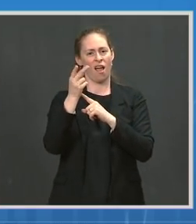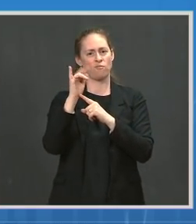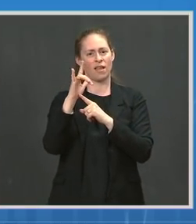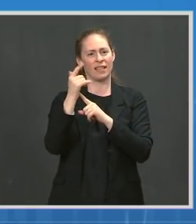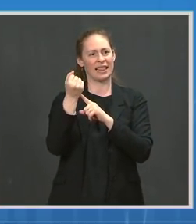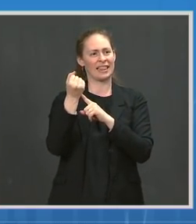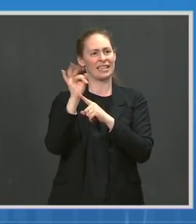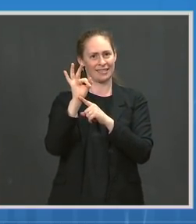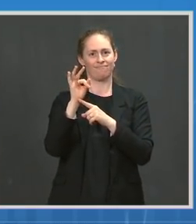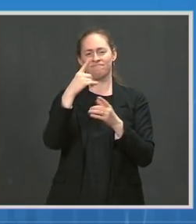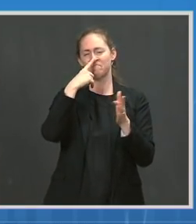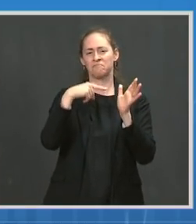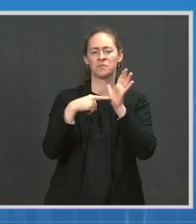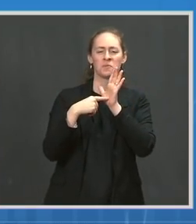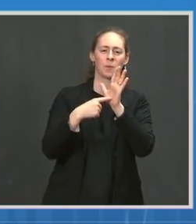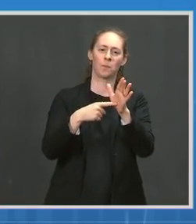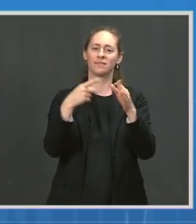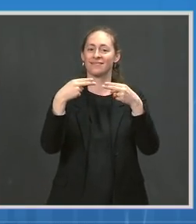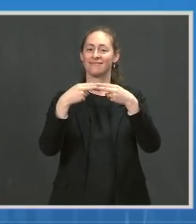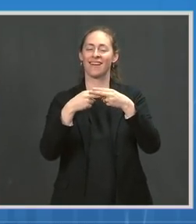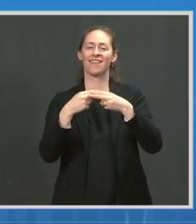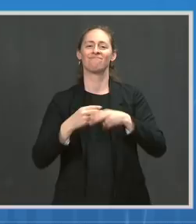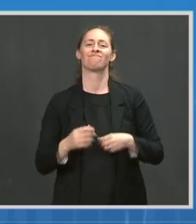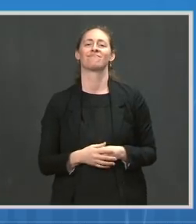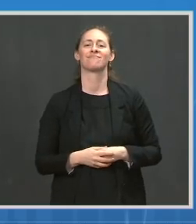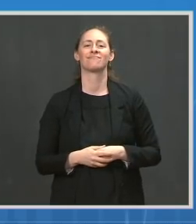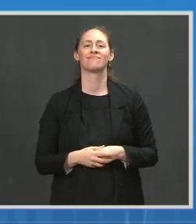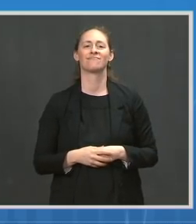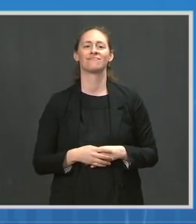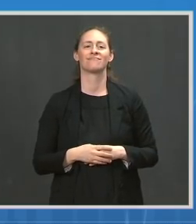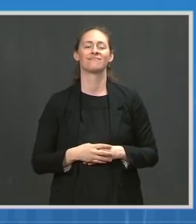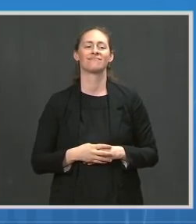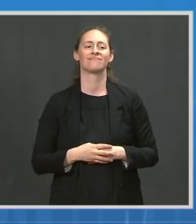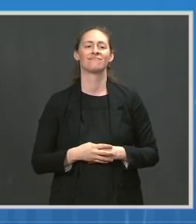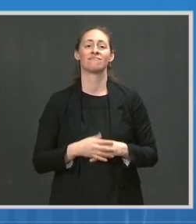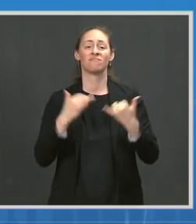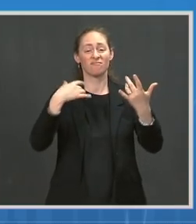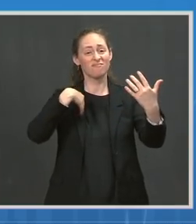As you've heard so many times, right now, all adults are eligible